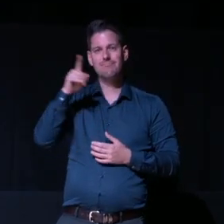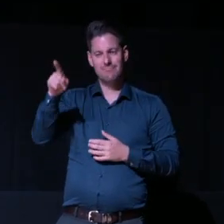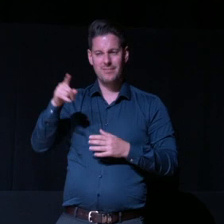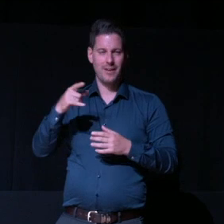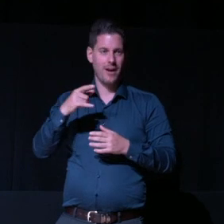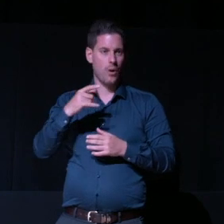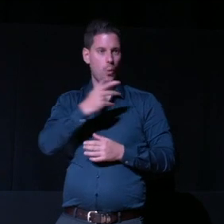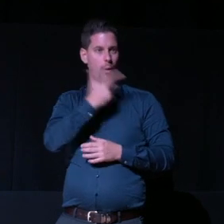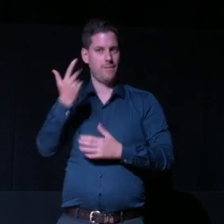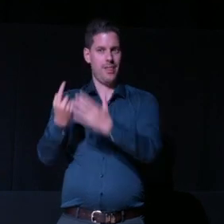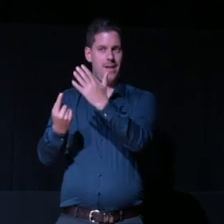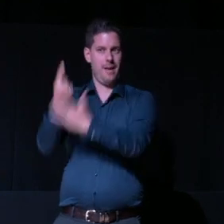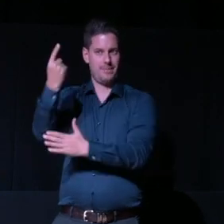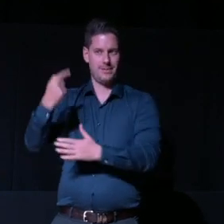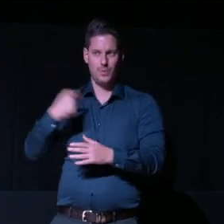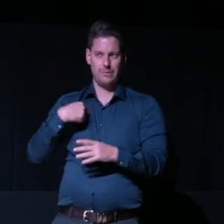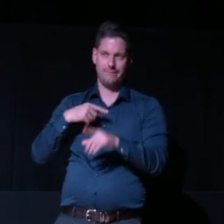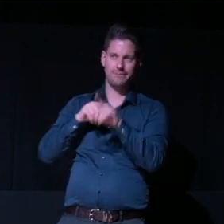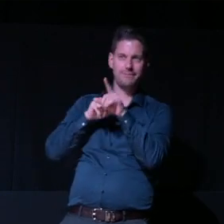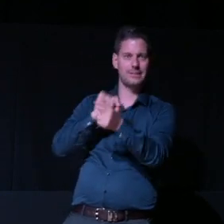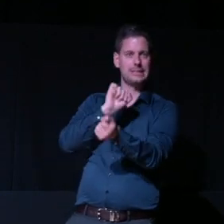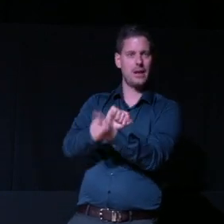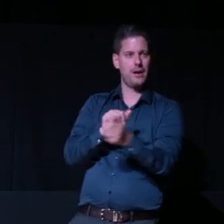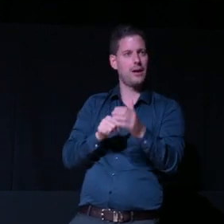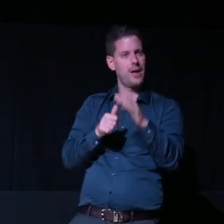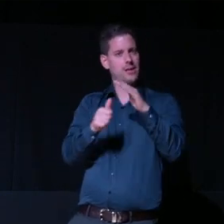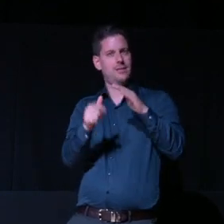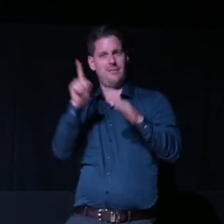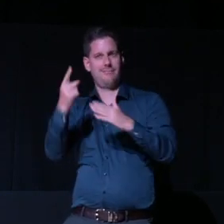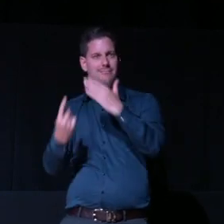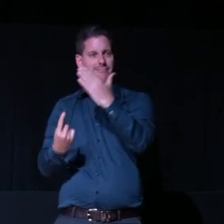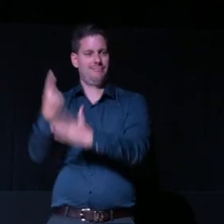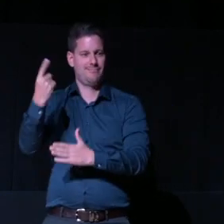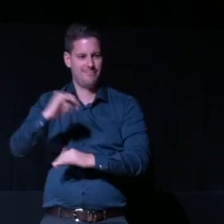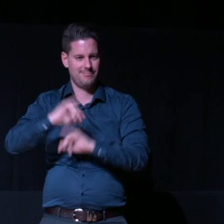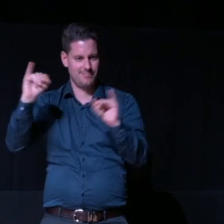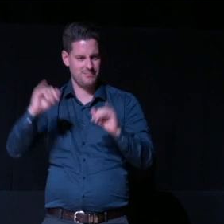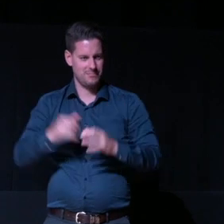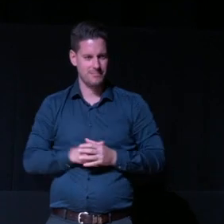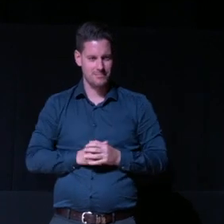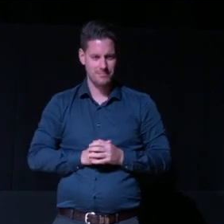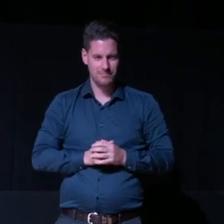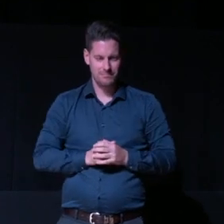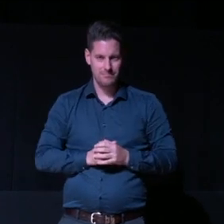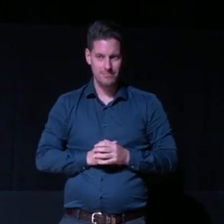And it's good and right that we are very protective about those most vulnerable in our lives